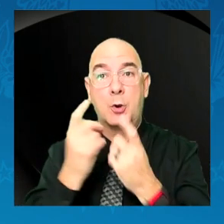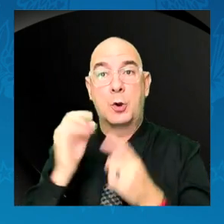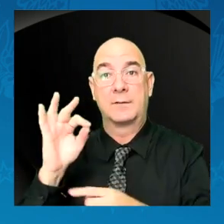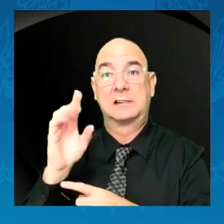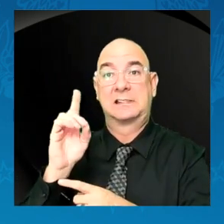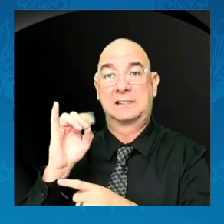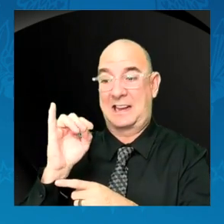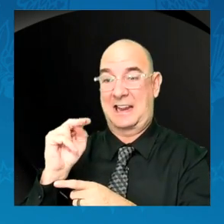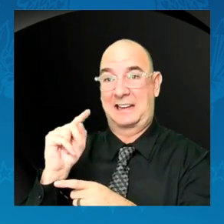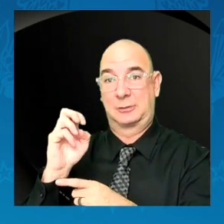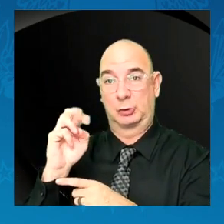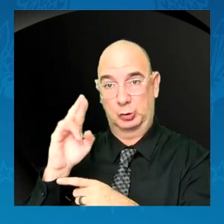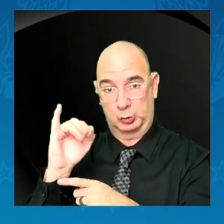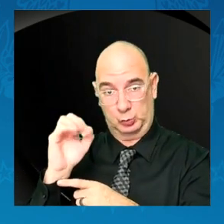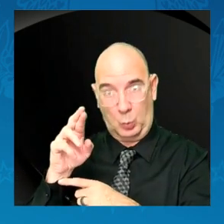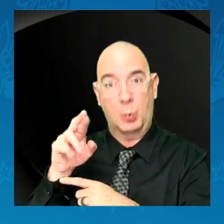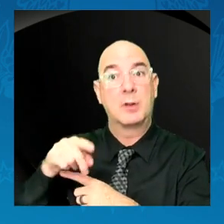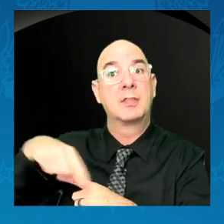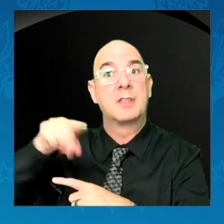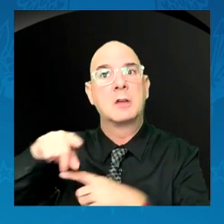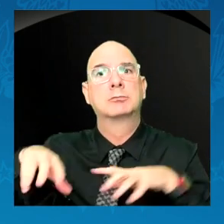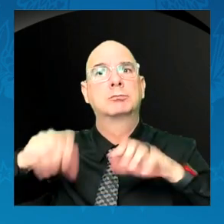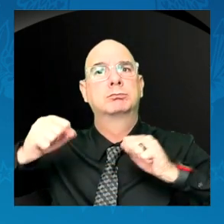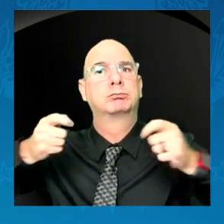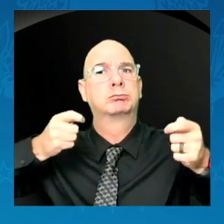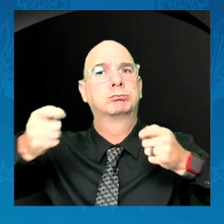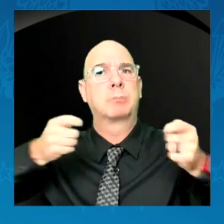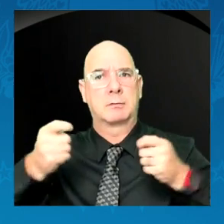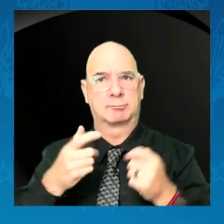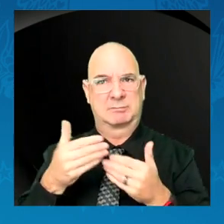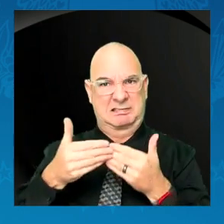this coming January. Each day, interior employees